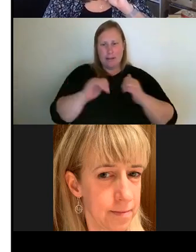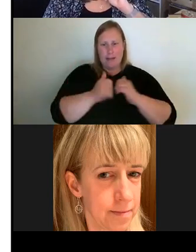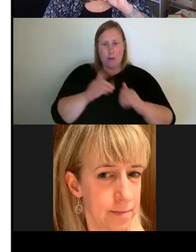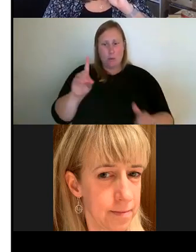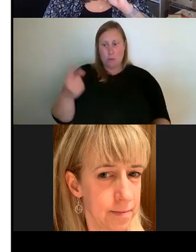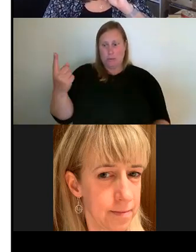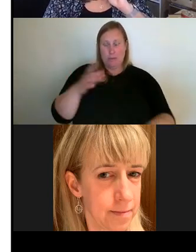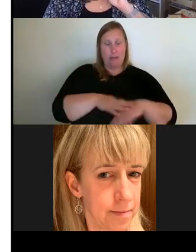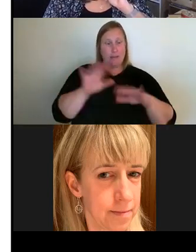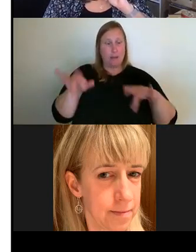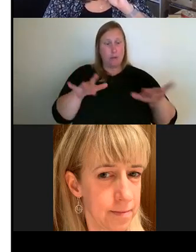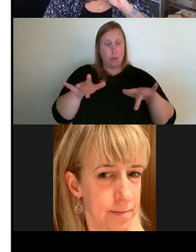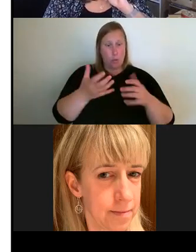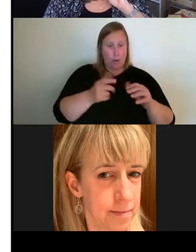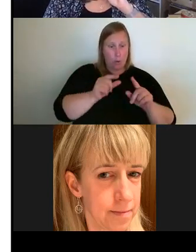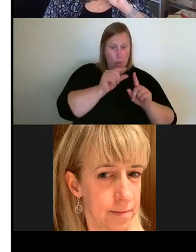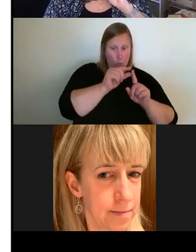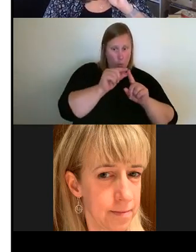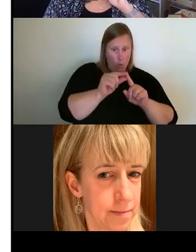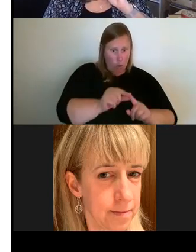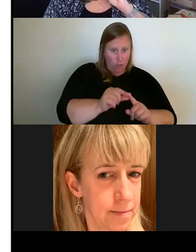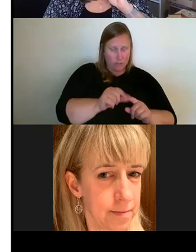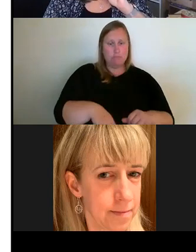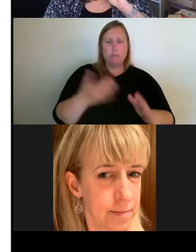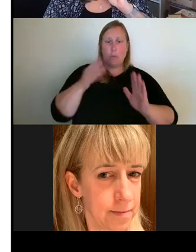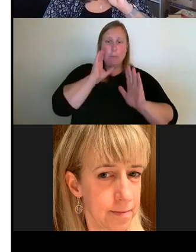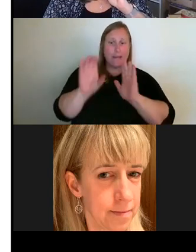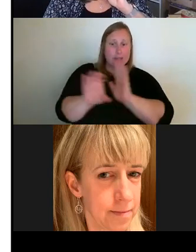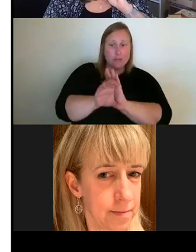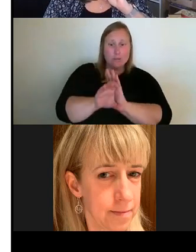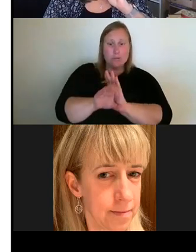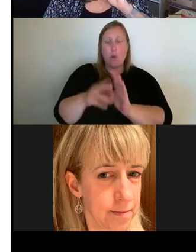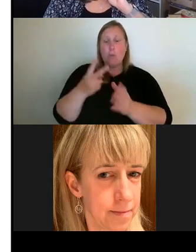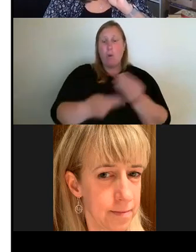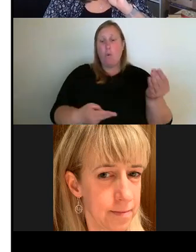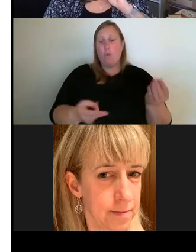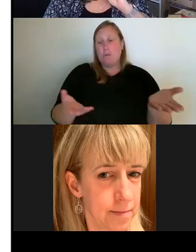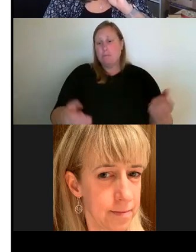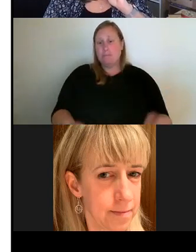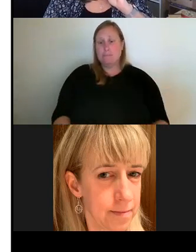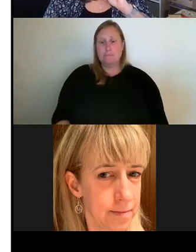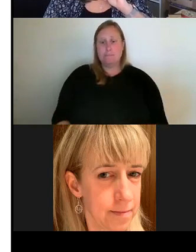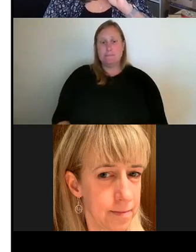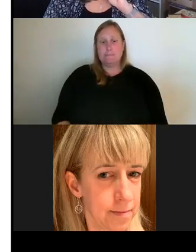want it in words, do you want pictures, or do you want both?